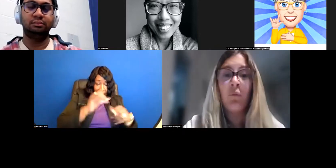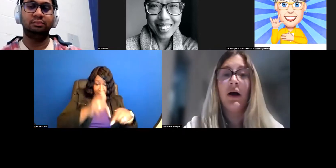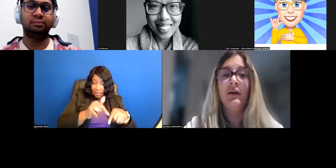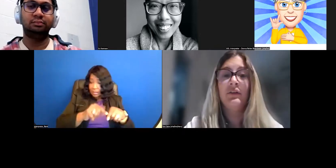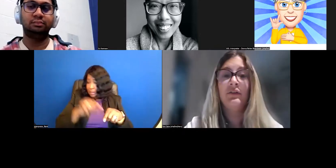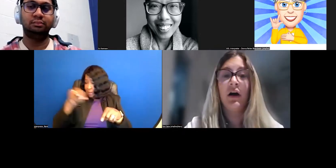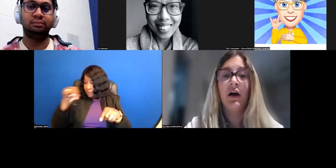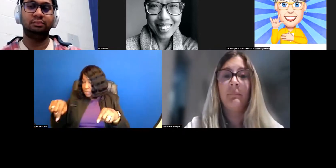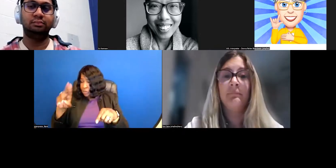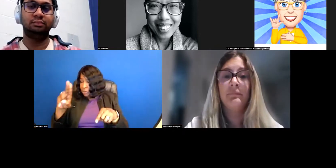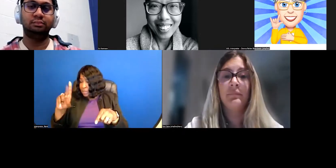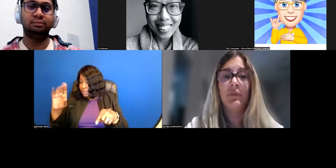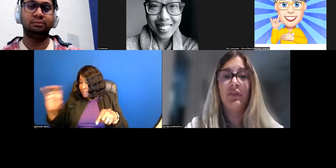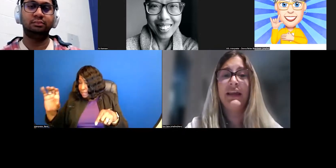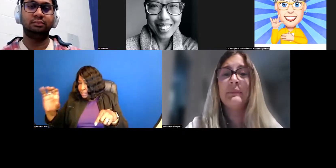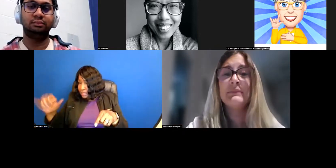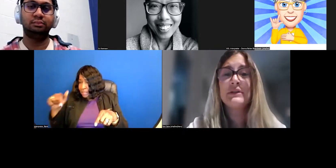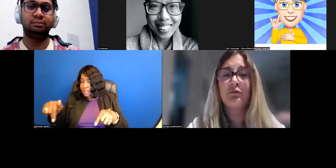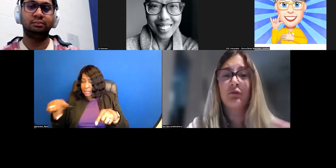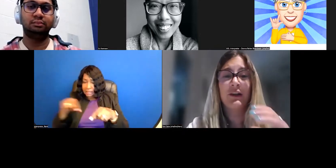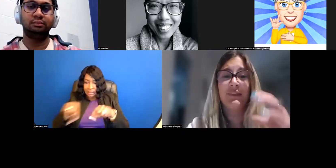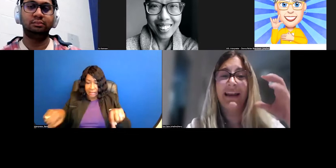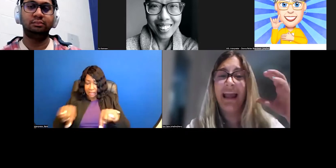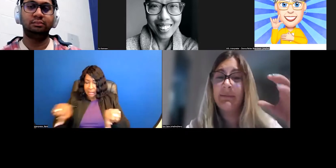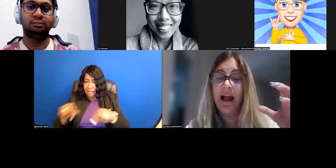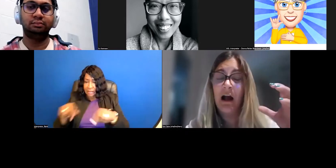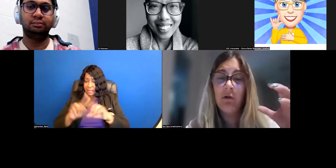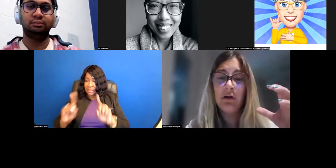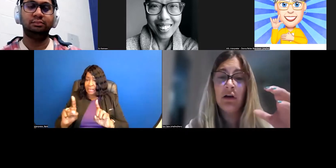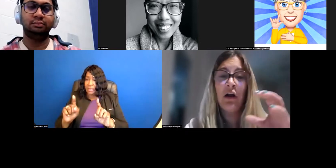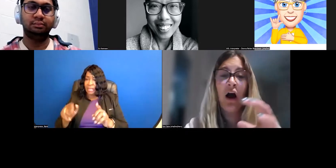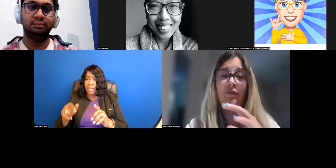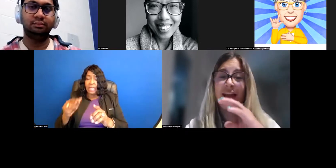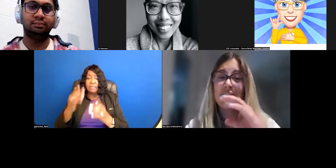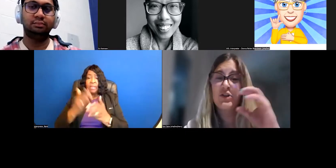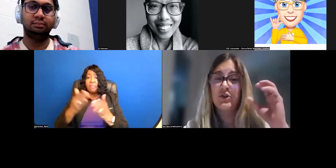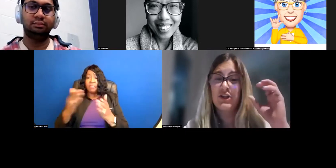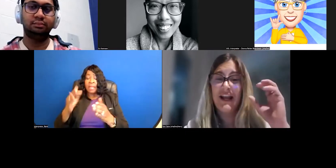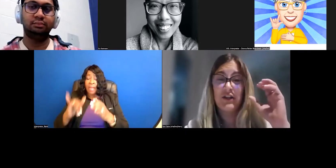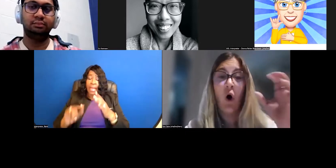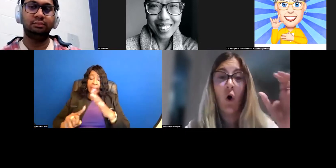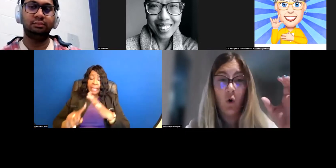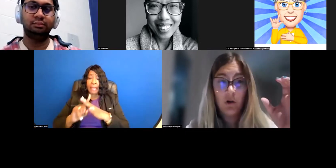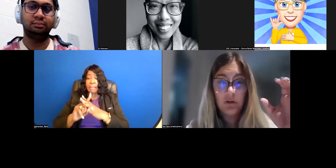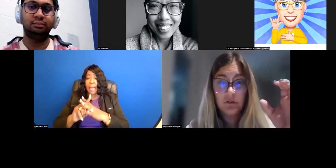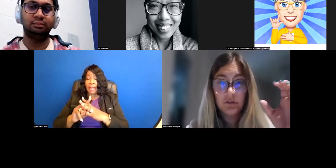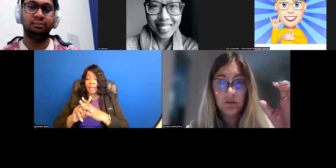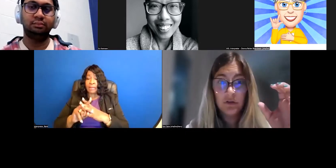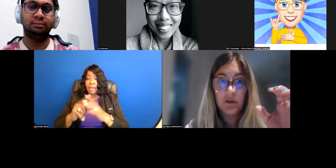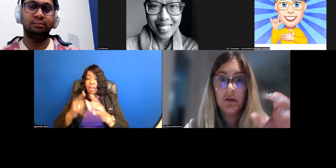was themes that came out of the institution as a whole,